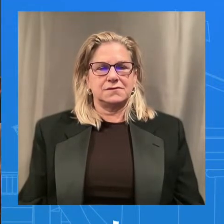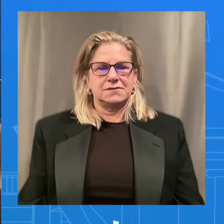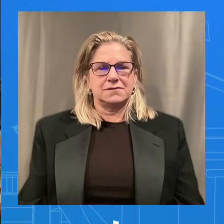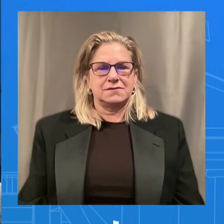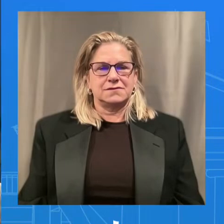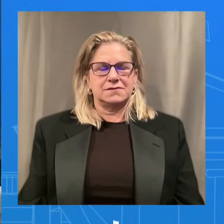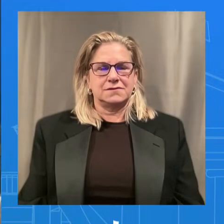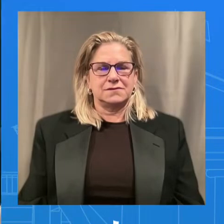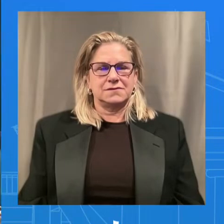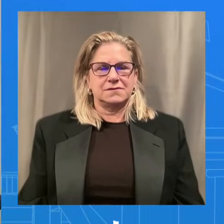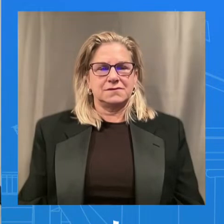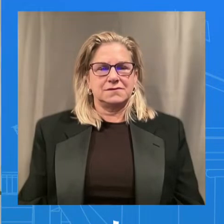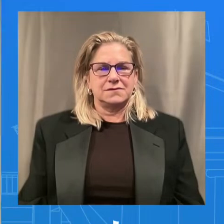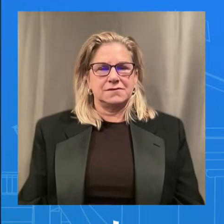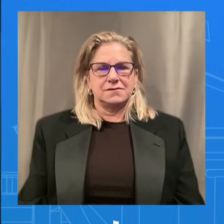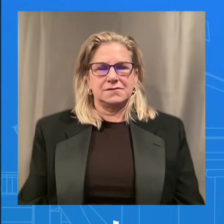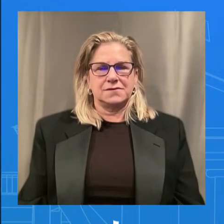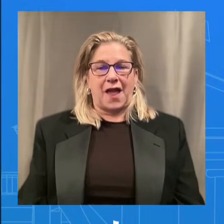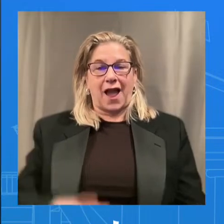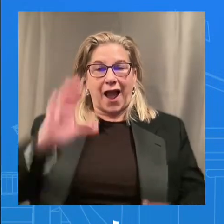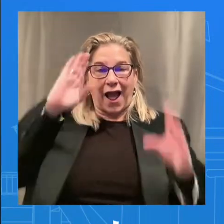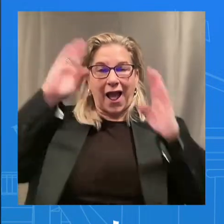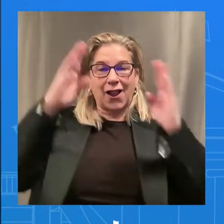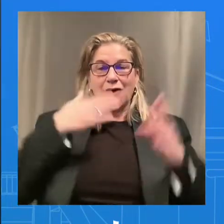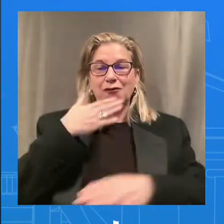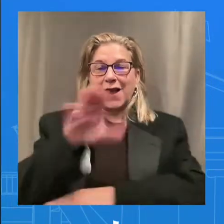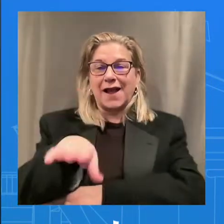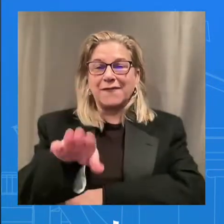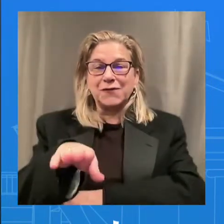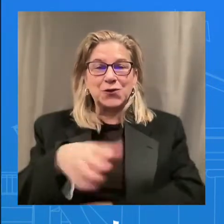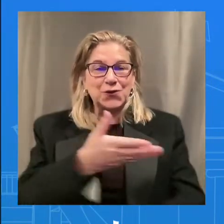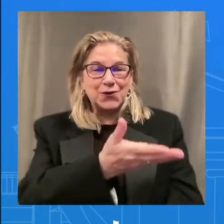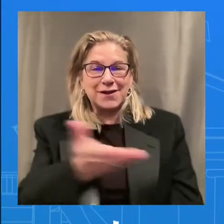Ms. Jean-Pierre: Hi. Good afternoon, everyone. The Press: Good afternoon. Ms. Jean-Pierre: Good to see everybody.